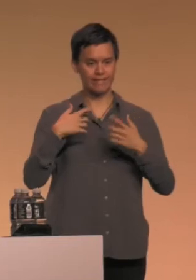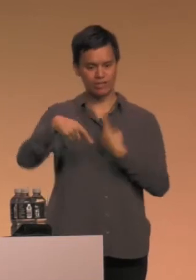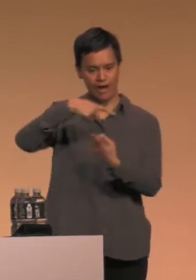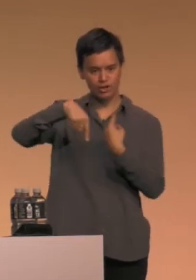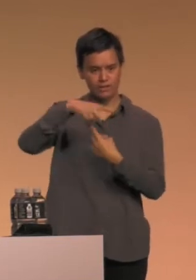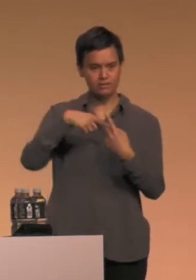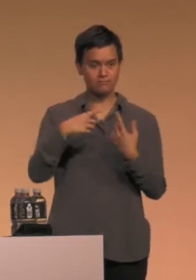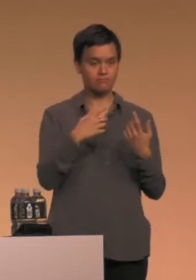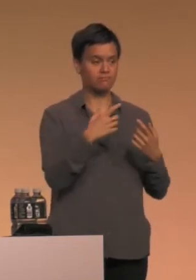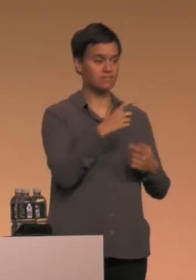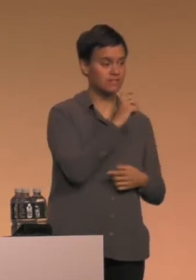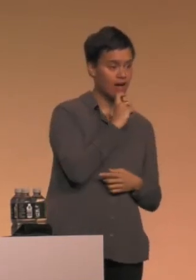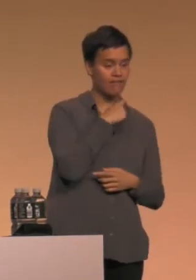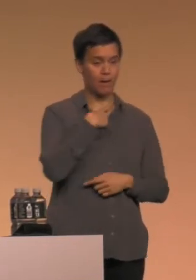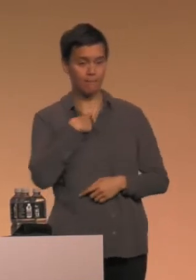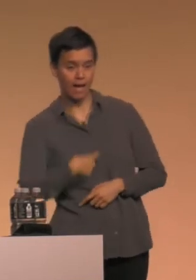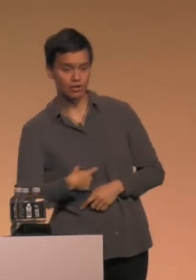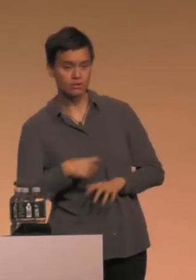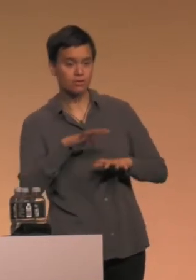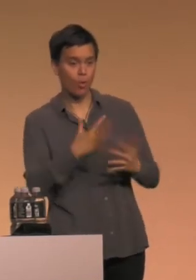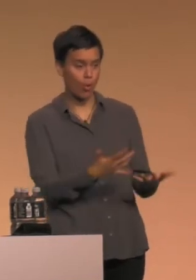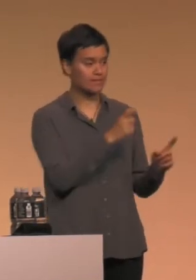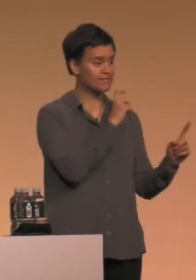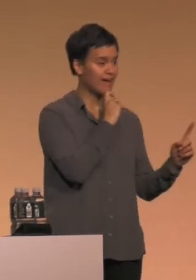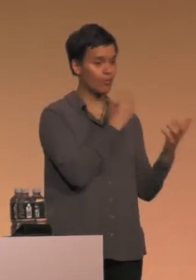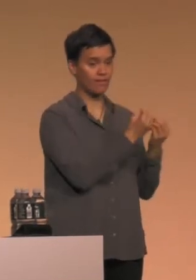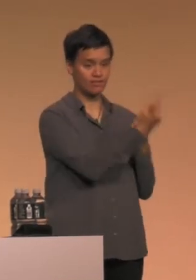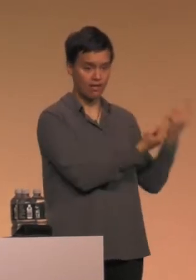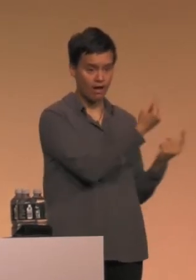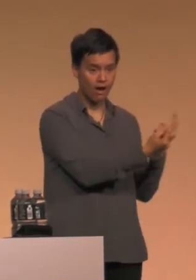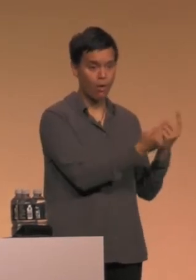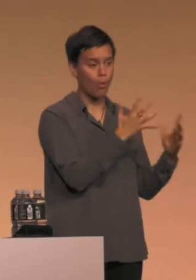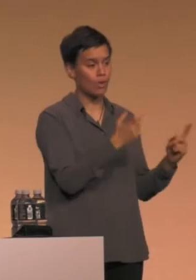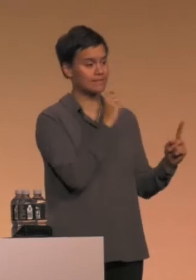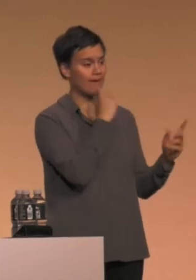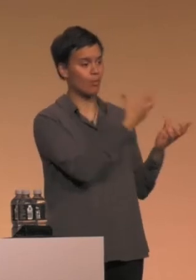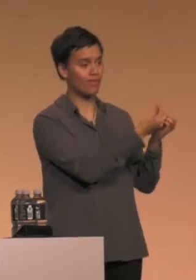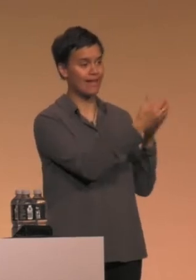between staff themselves, and staff and leaders.